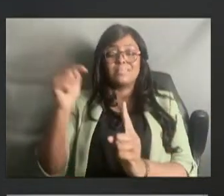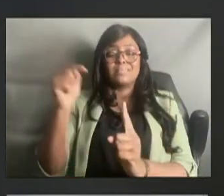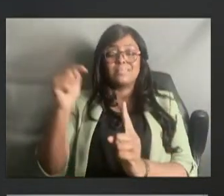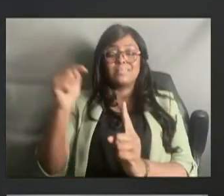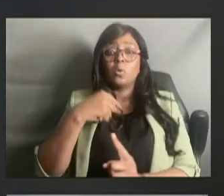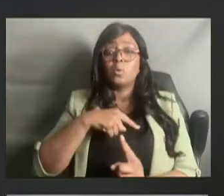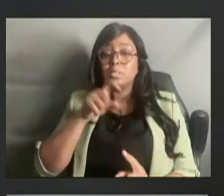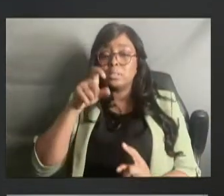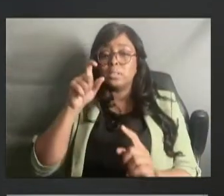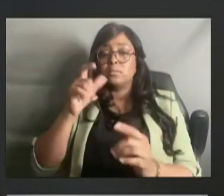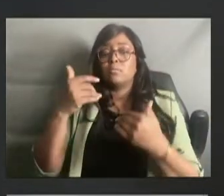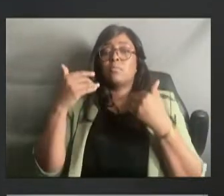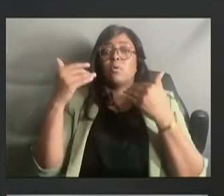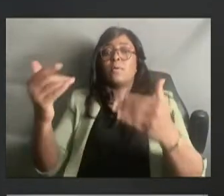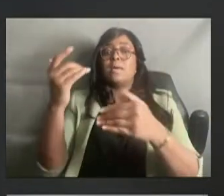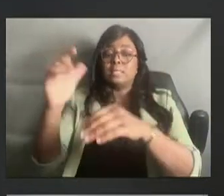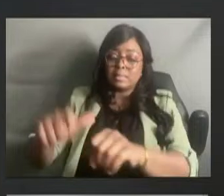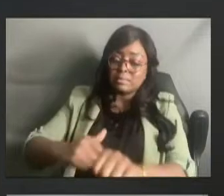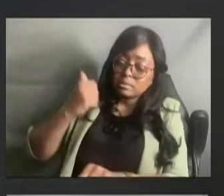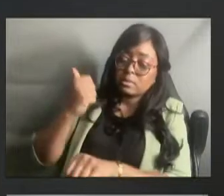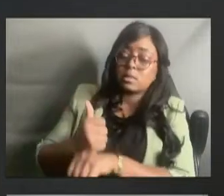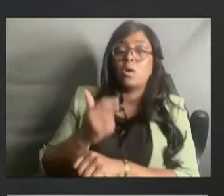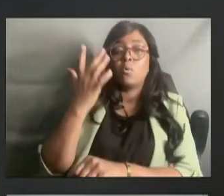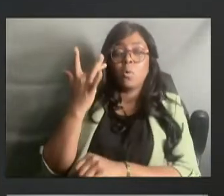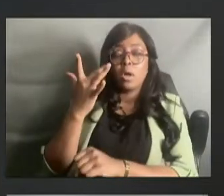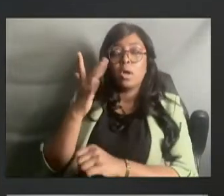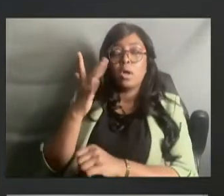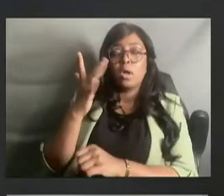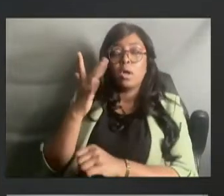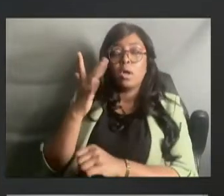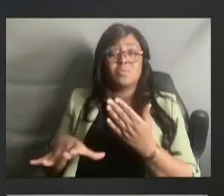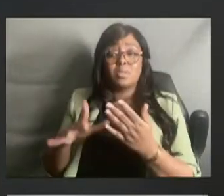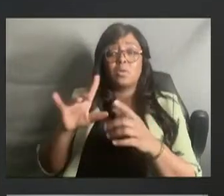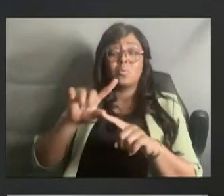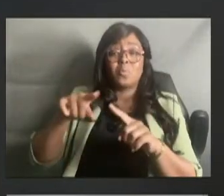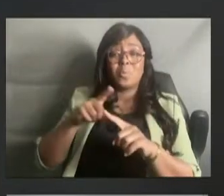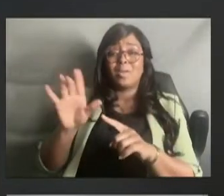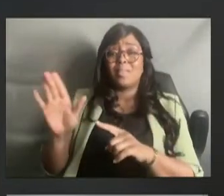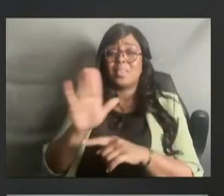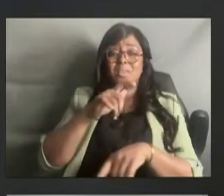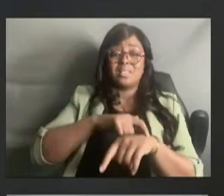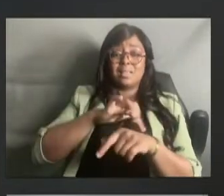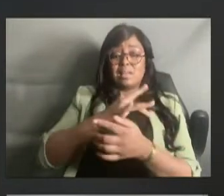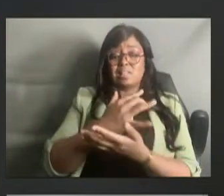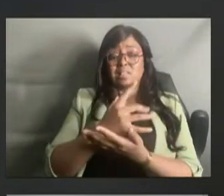range of support, and this is something that we really do need